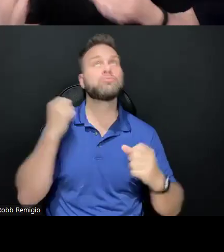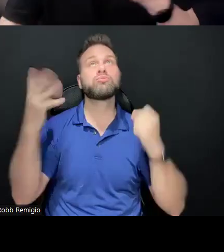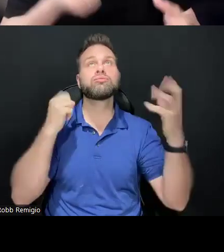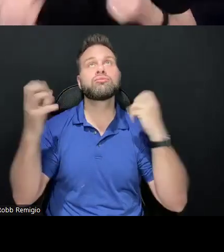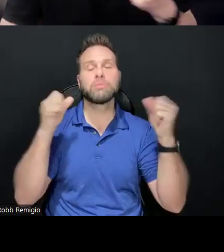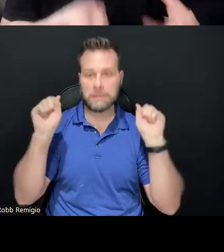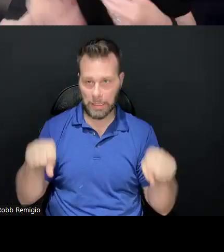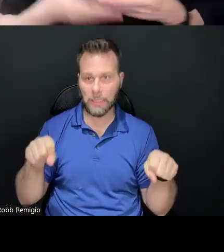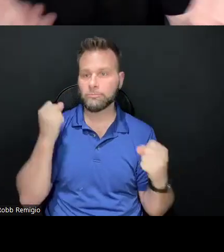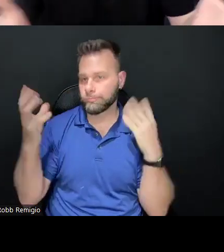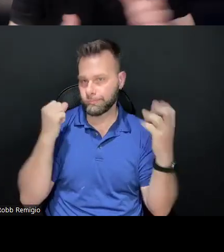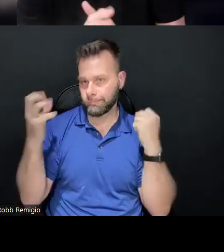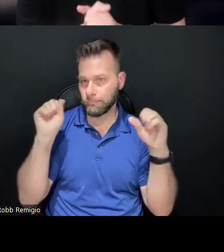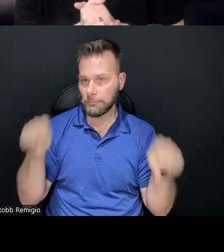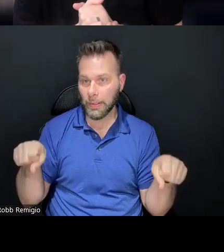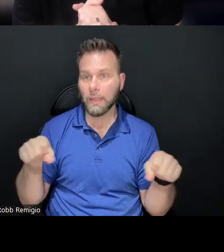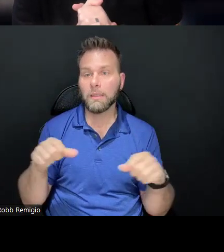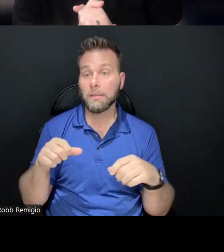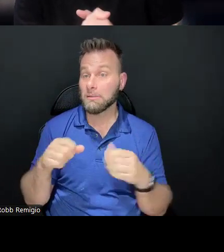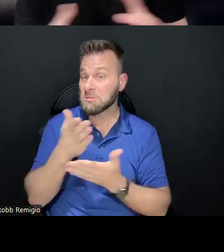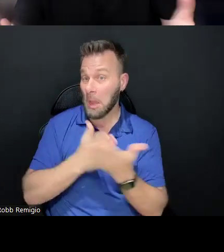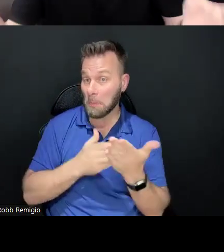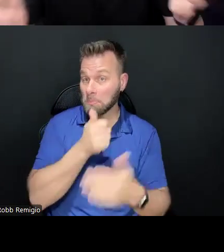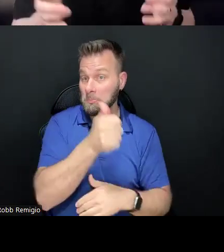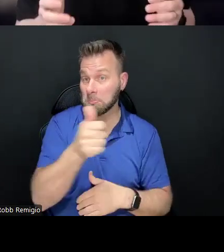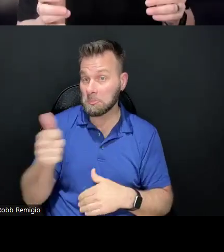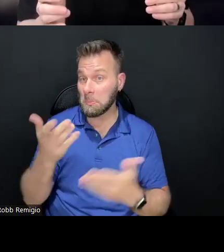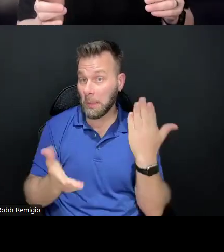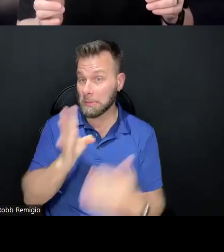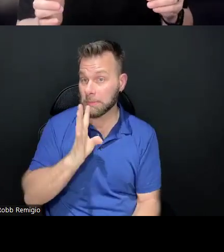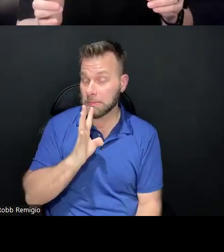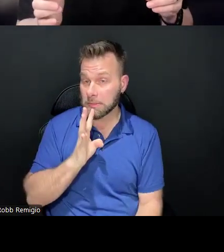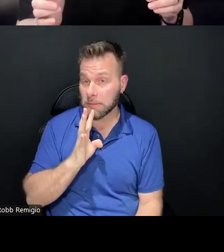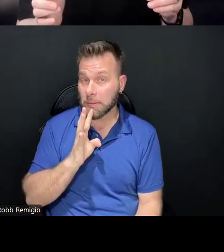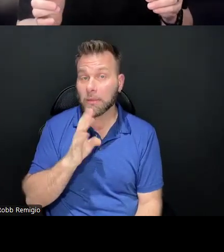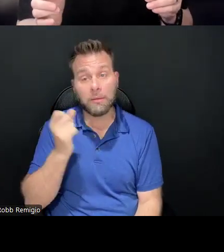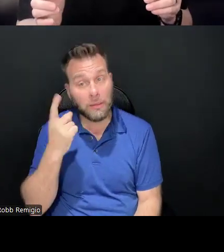they're not going to need that They can expressively sign for Some can speak for themselves.